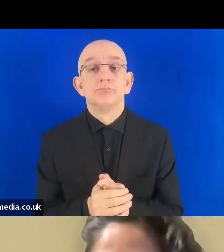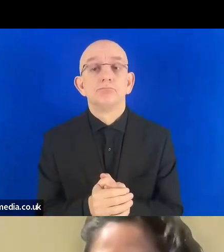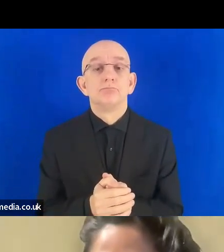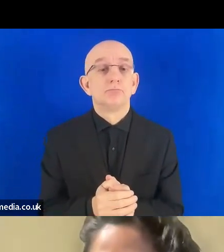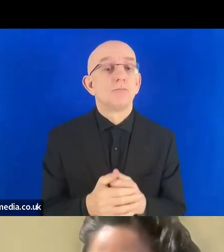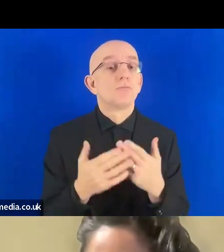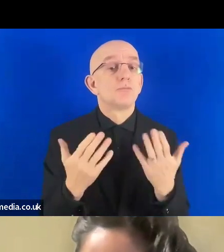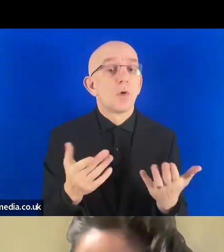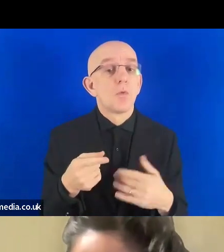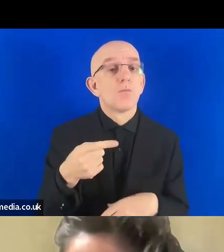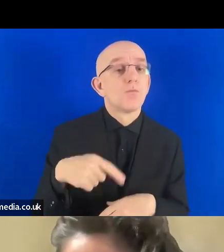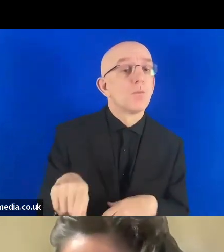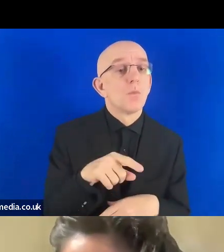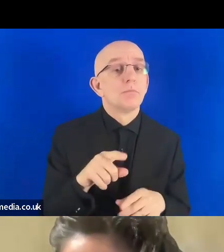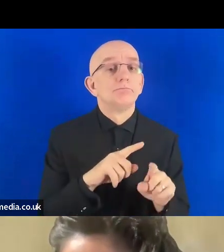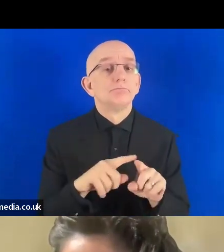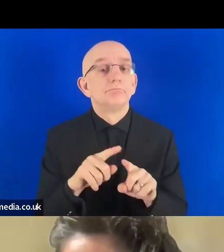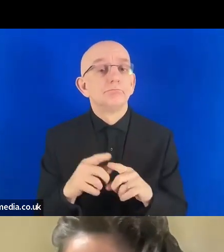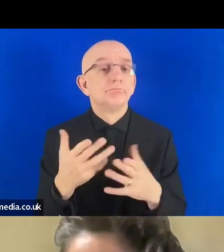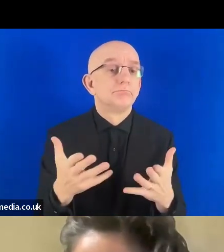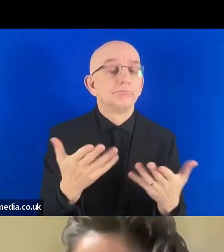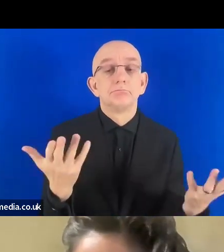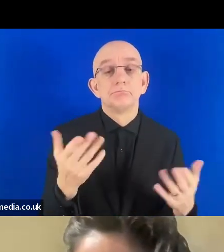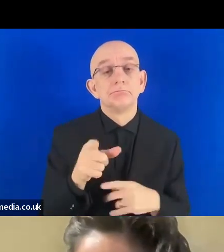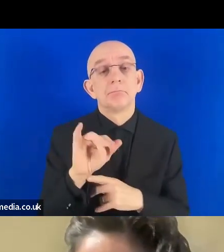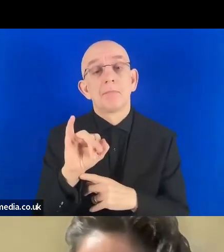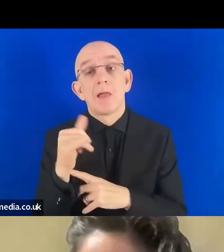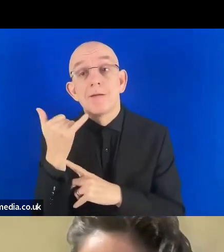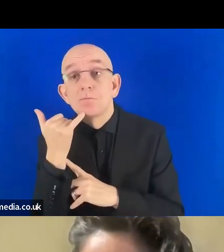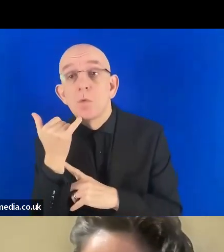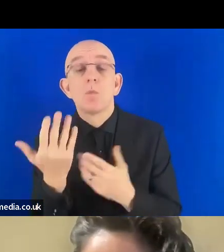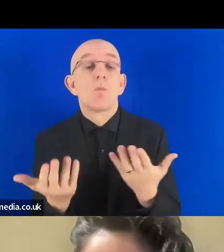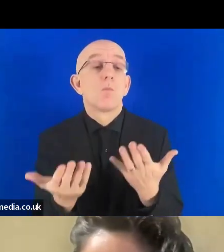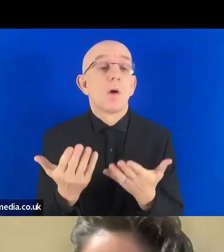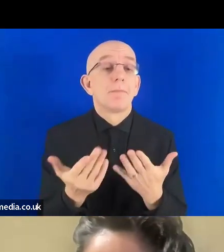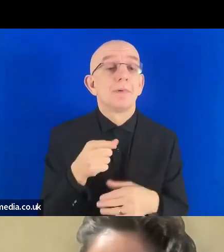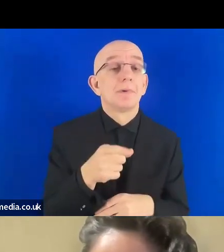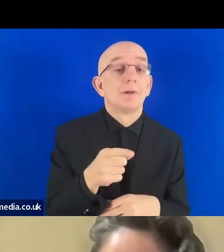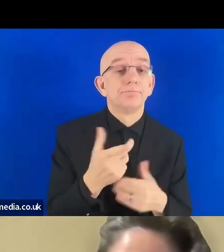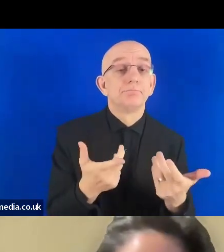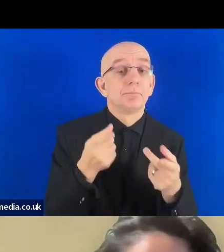for the participants that are using Android. You could, scan the Google Play, code.